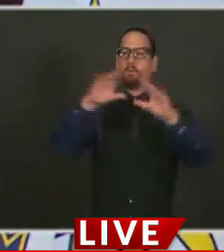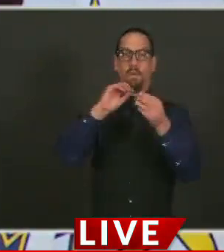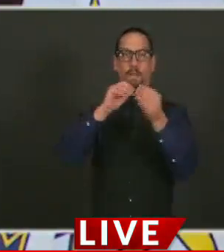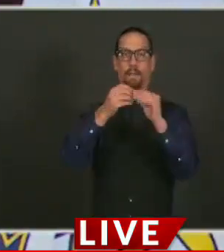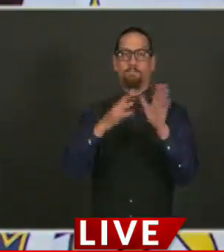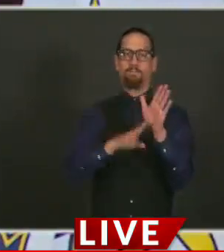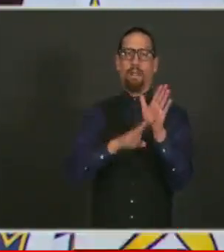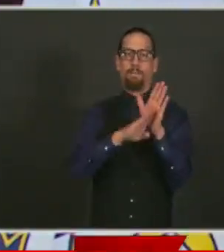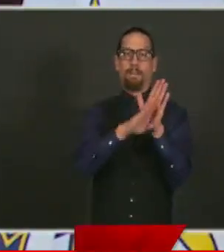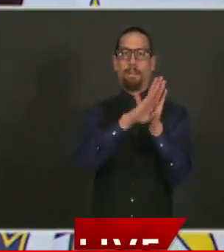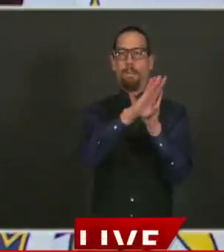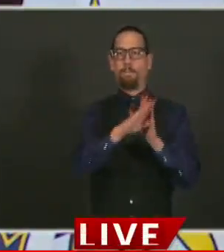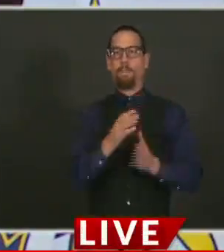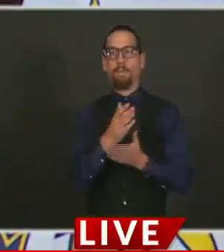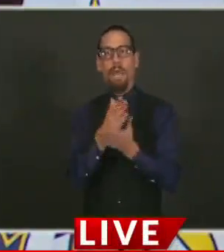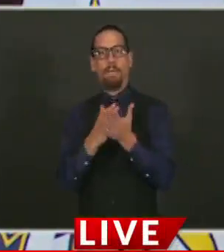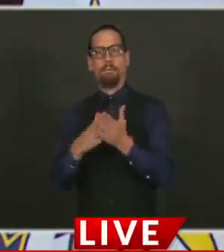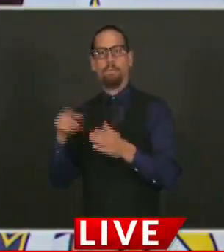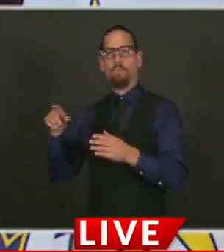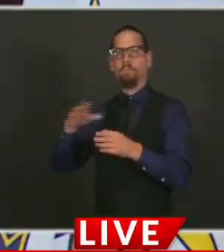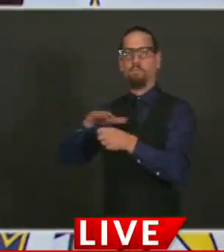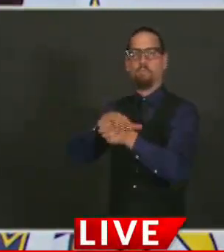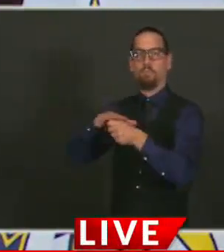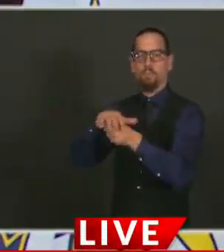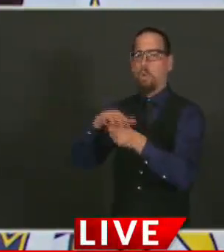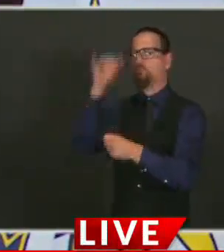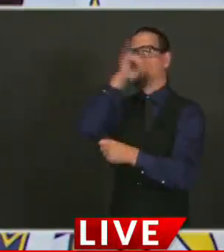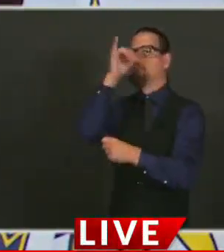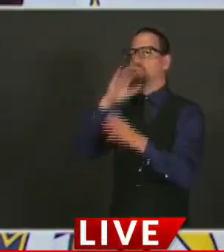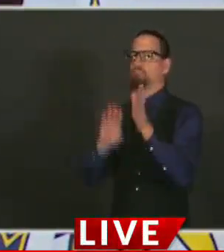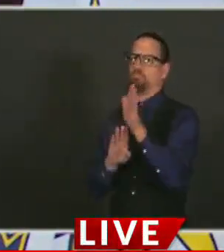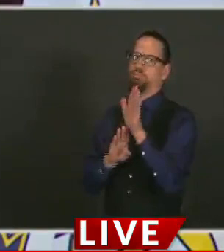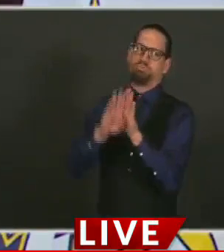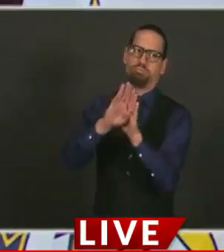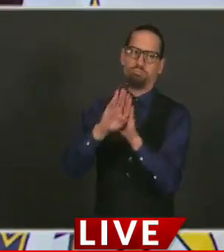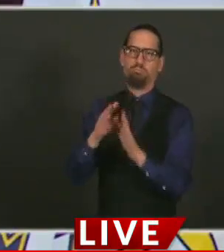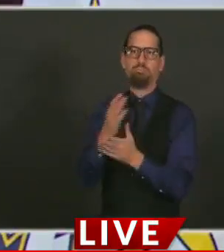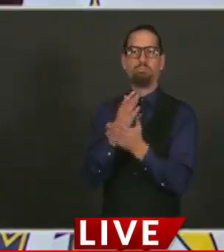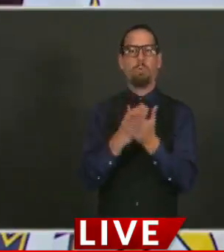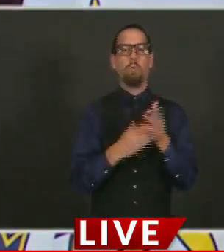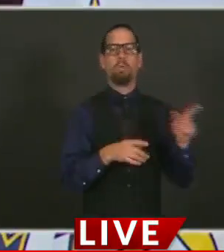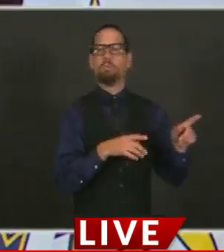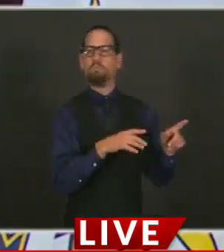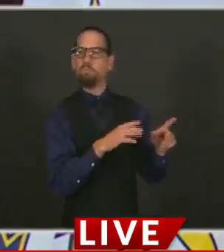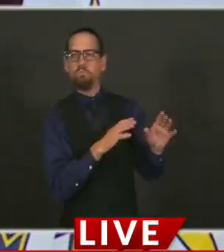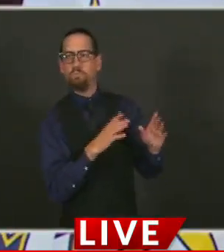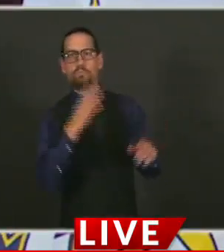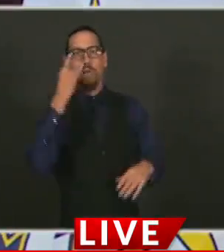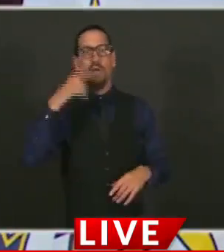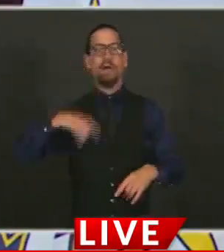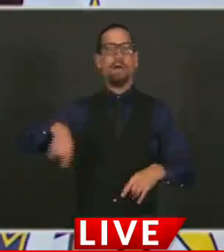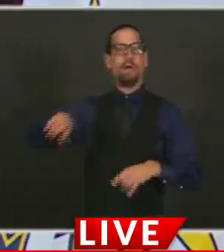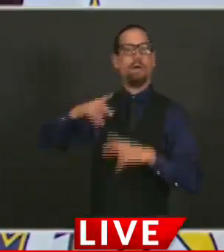ACROSS ALL COMMUNITIES. WHILE THERE MAY HAVE BEEN CERTAIN POCKETS THAT GOT IT